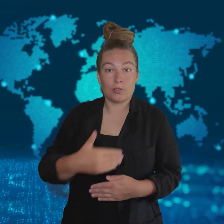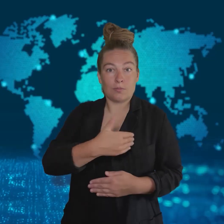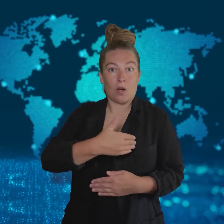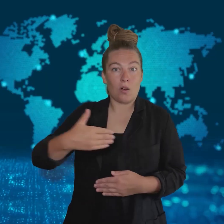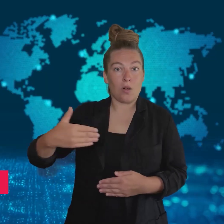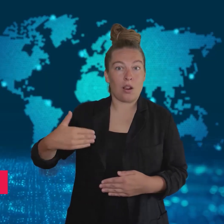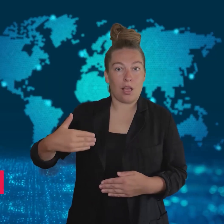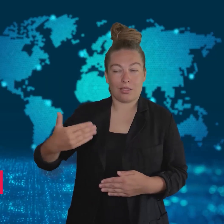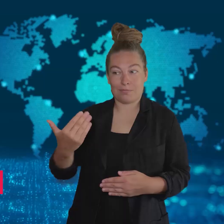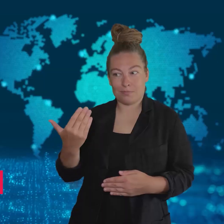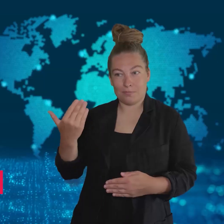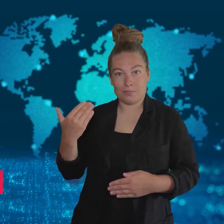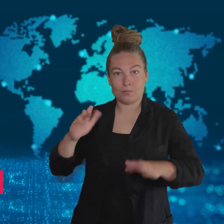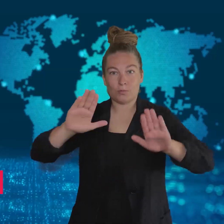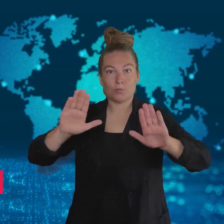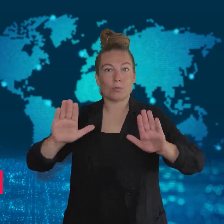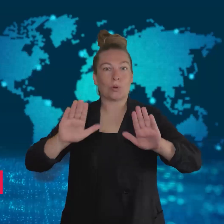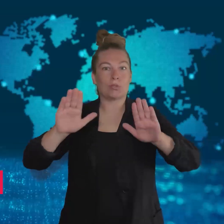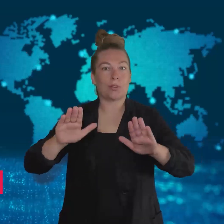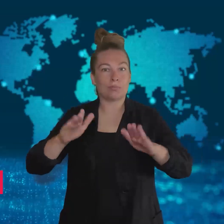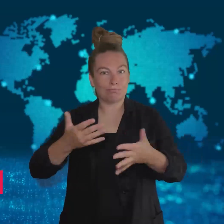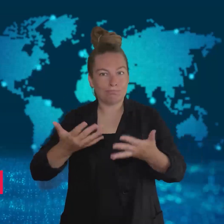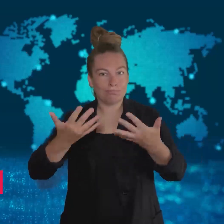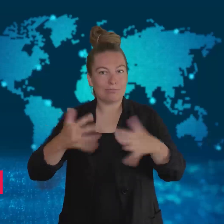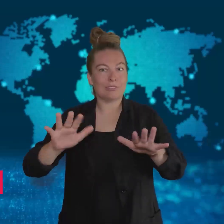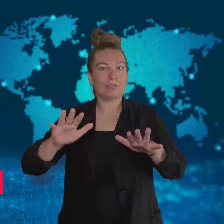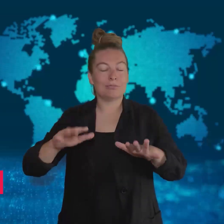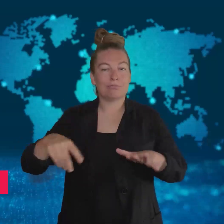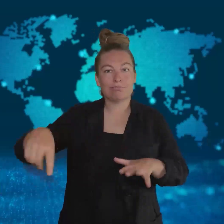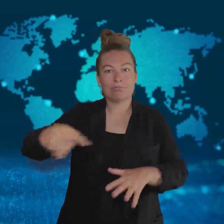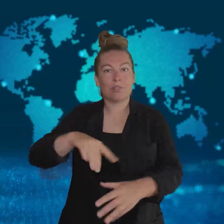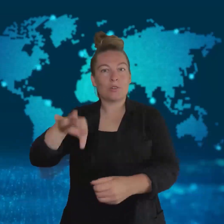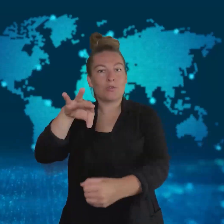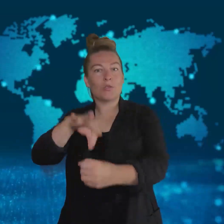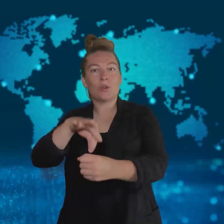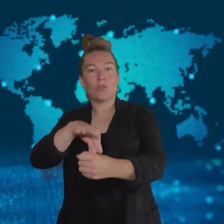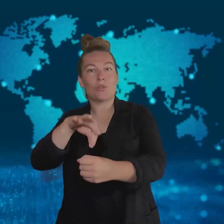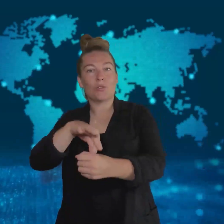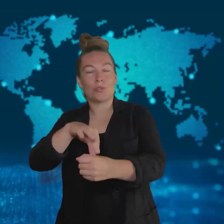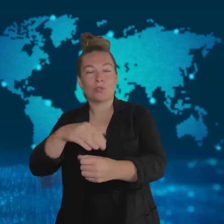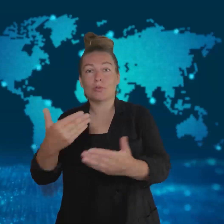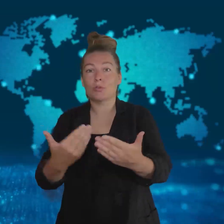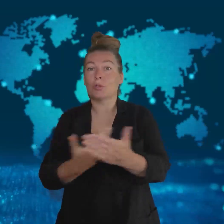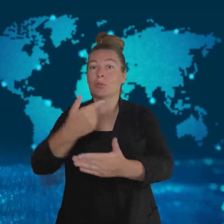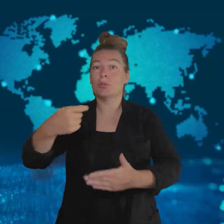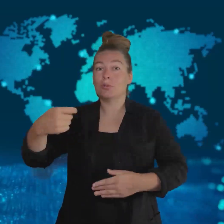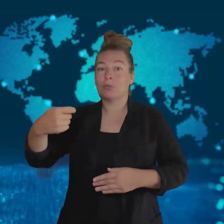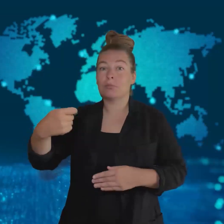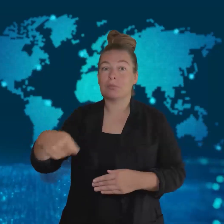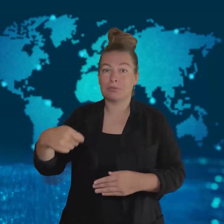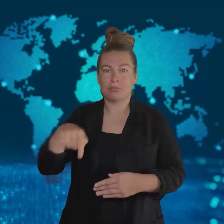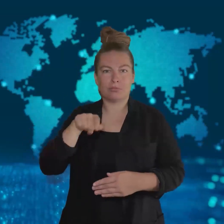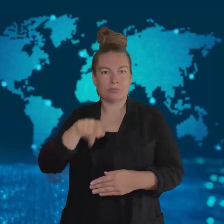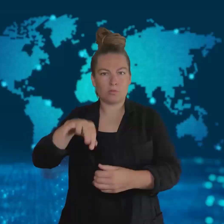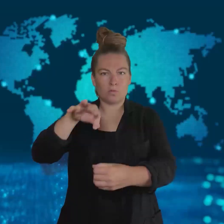A decisive presidential election took place in Poland last Sunday.